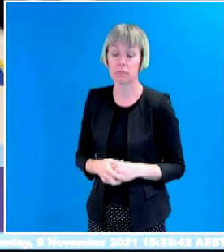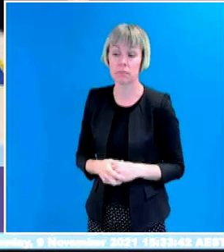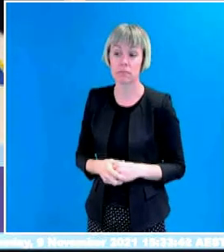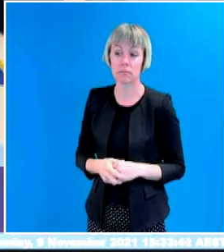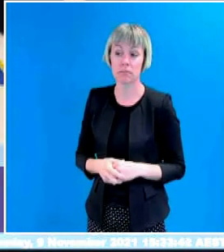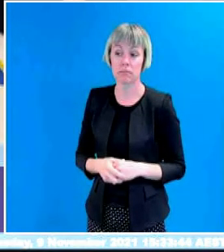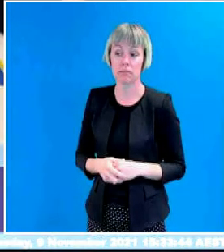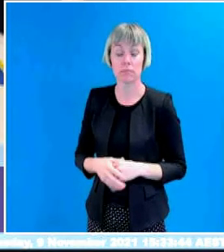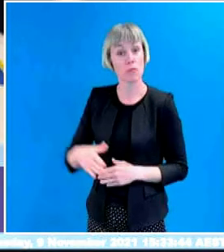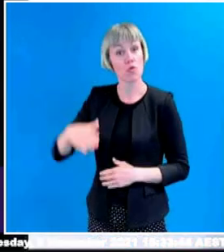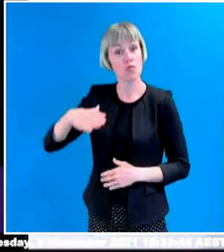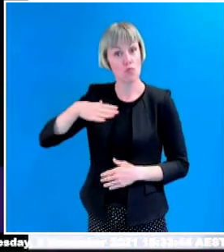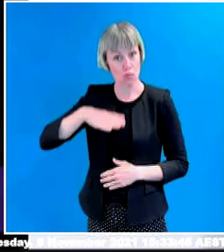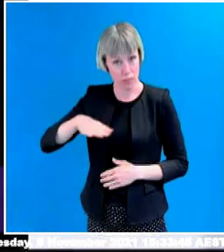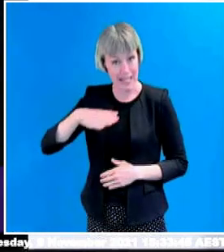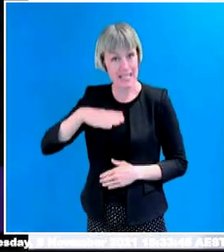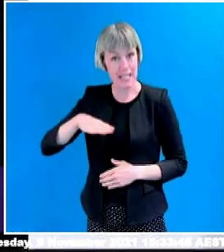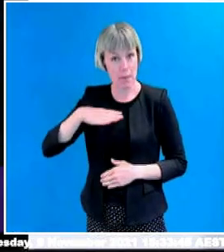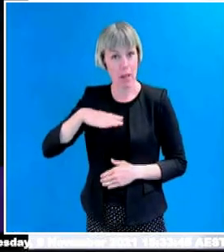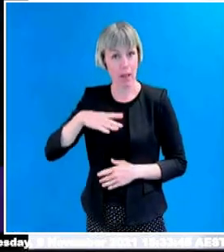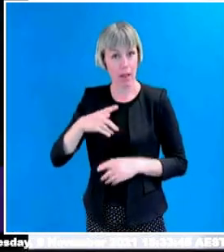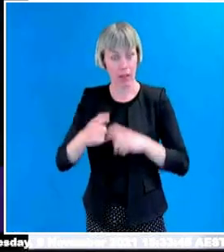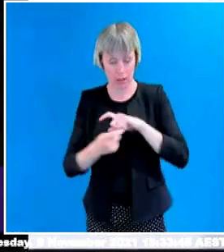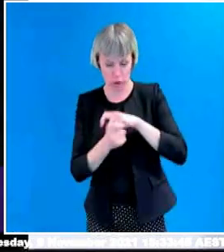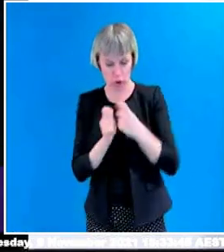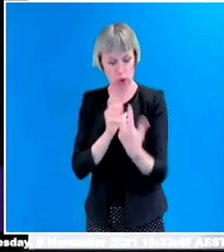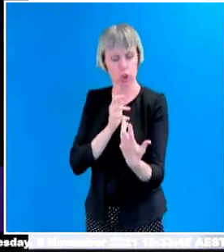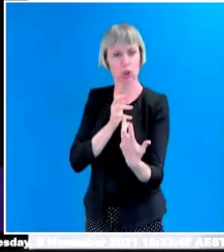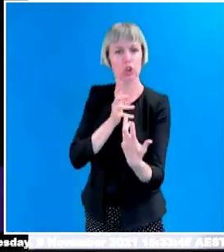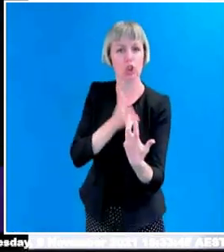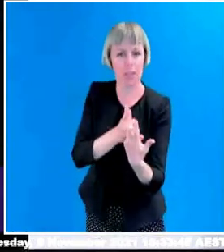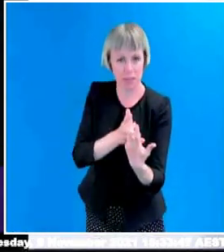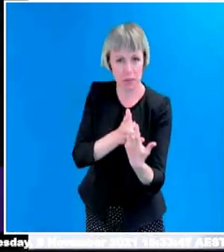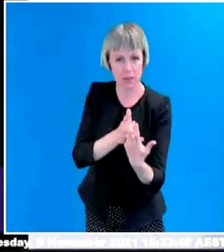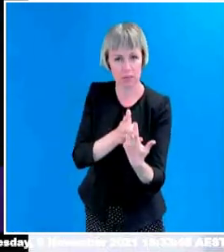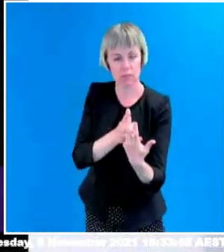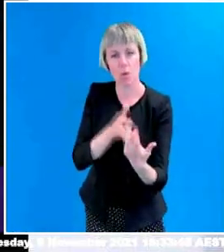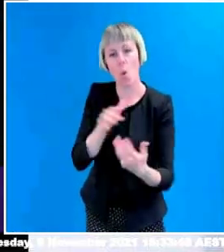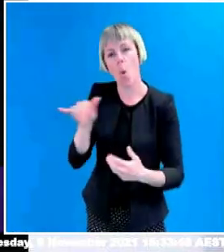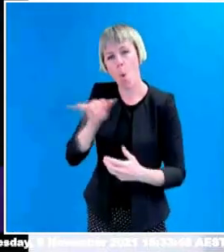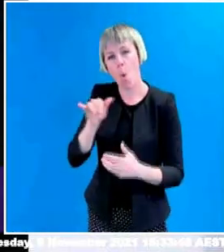reasonable accommodation, in the Australian law it is part of the